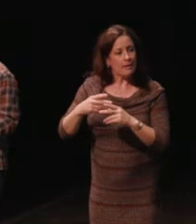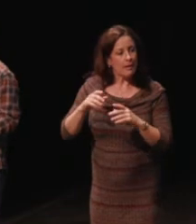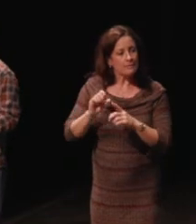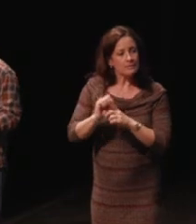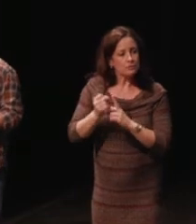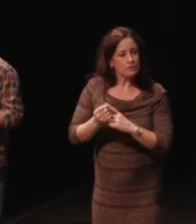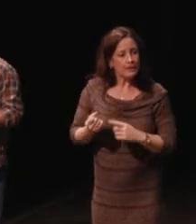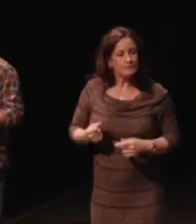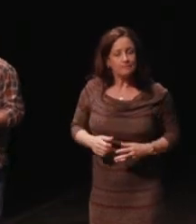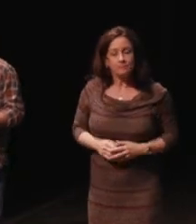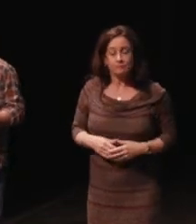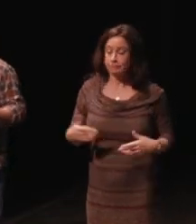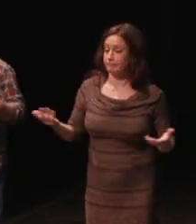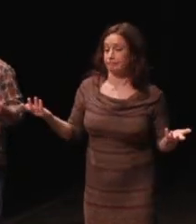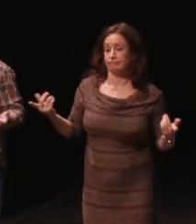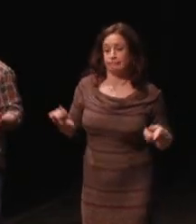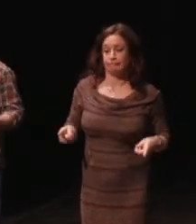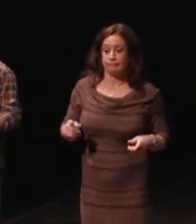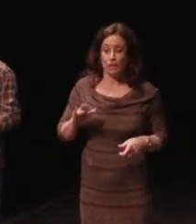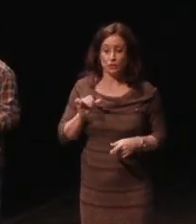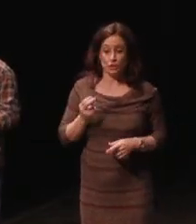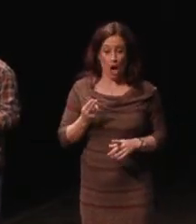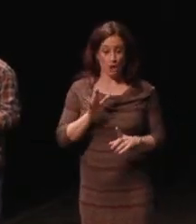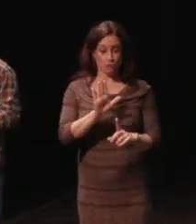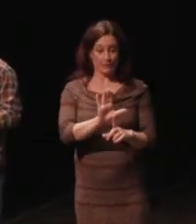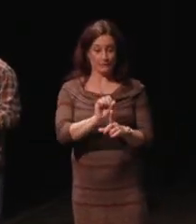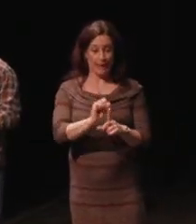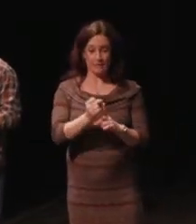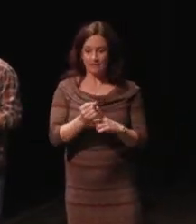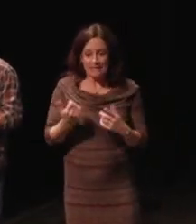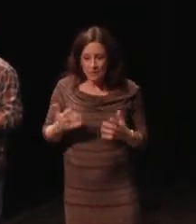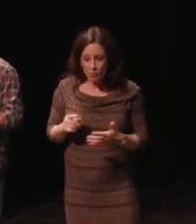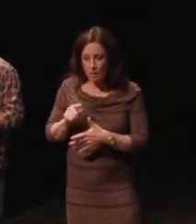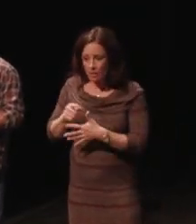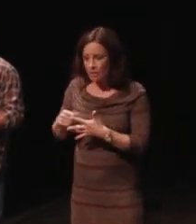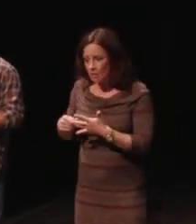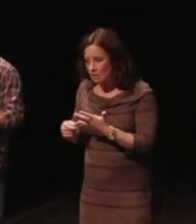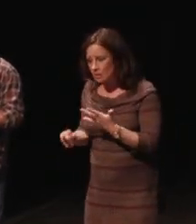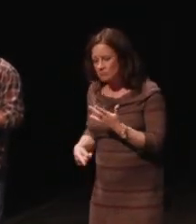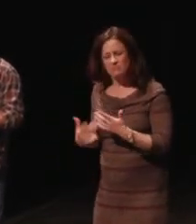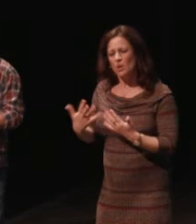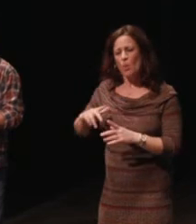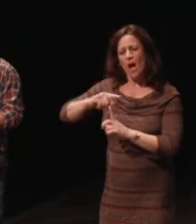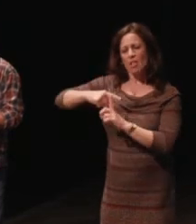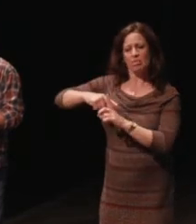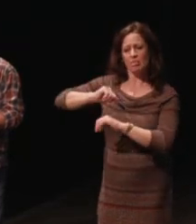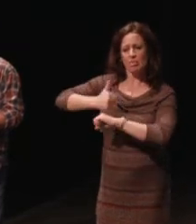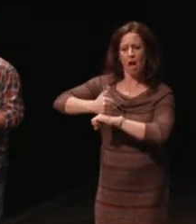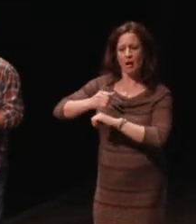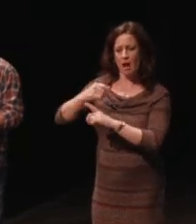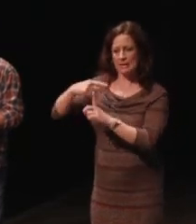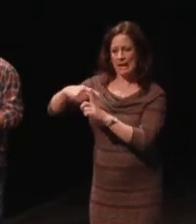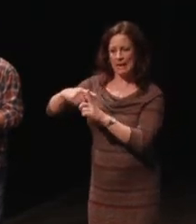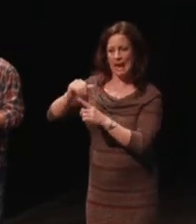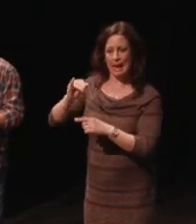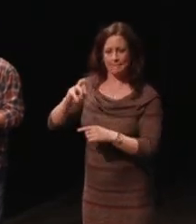because as it turns out, in Josh's case, he didn't want to use Lock-on aiming because it's a very important part of the game.